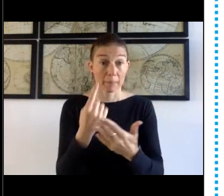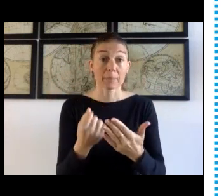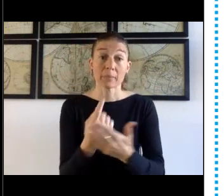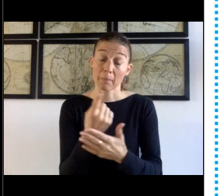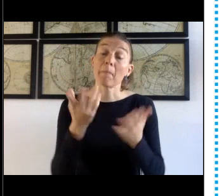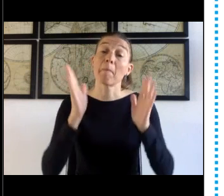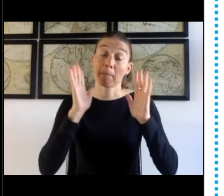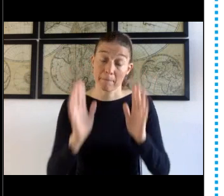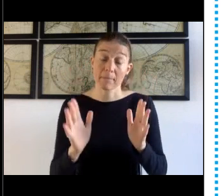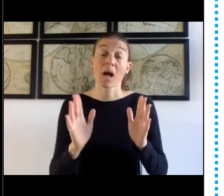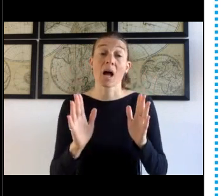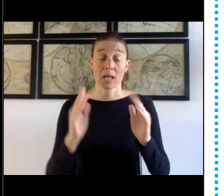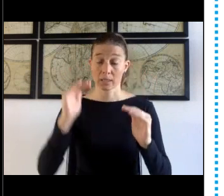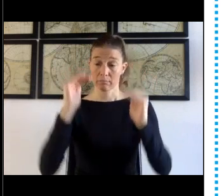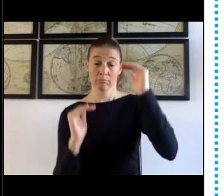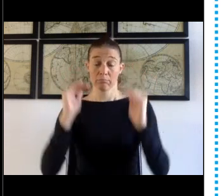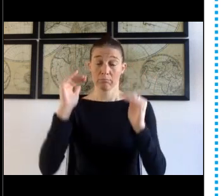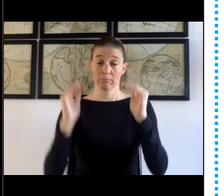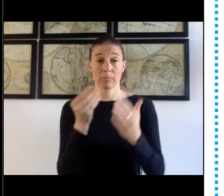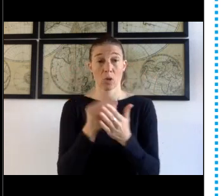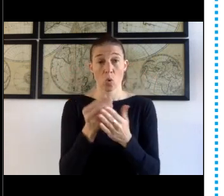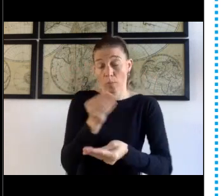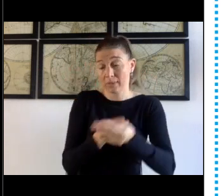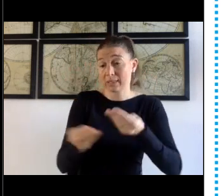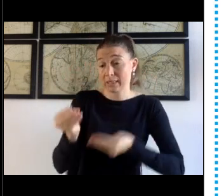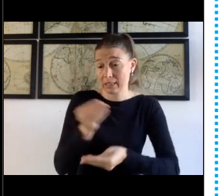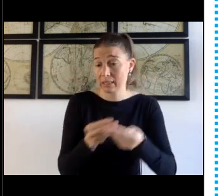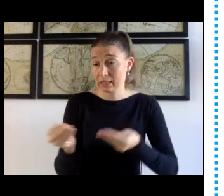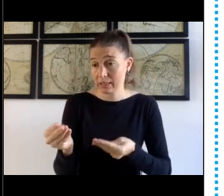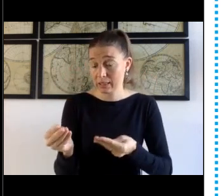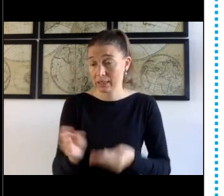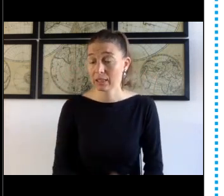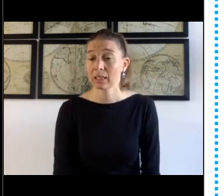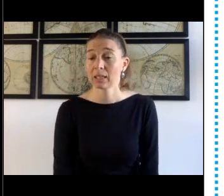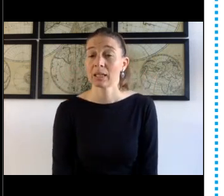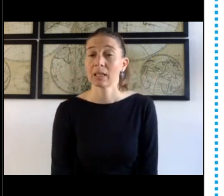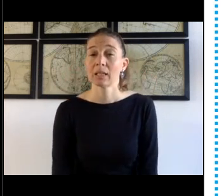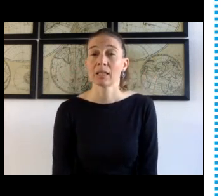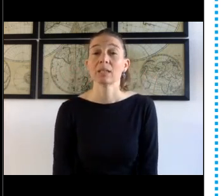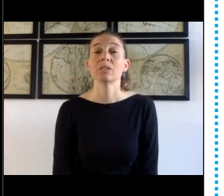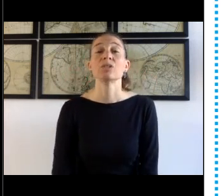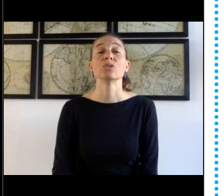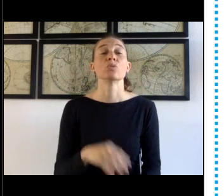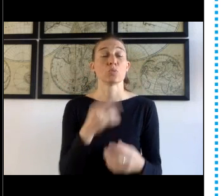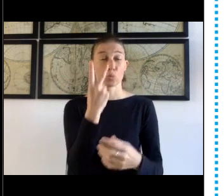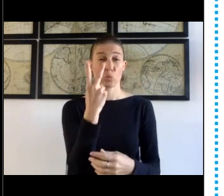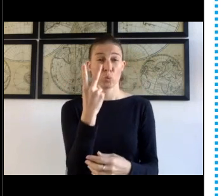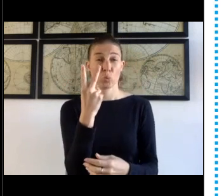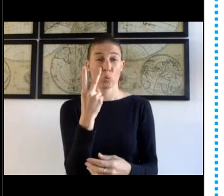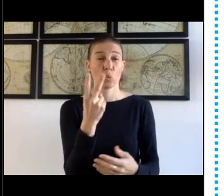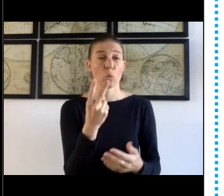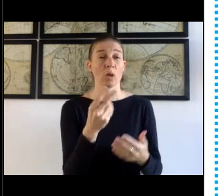The difference between reimbursement and compensation is that reimbursement is the refund of the price of the ticket.